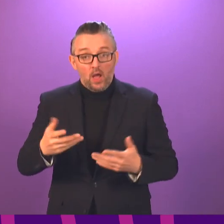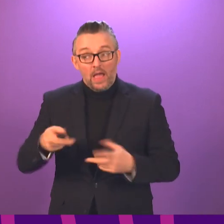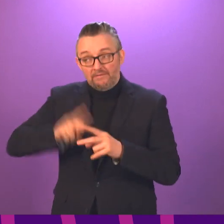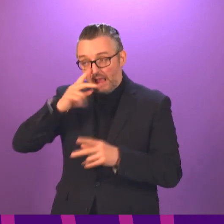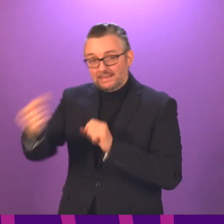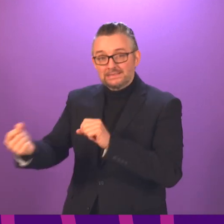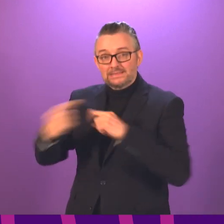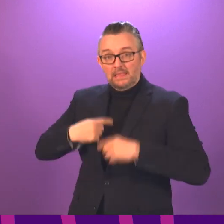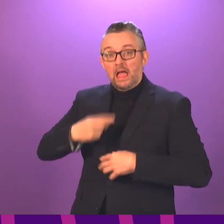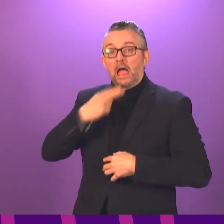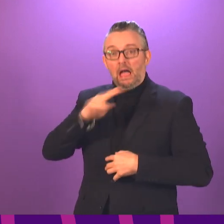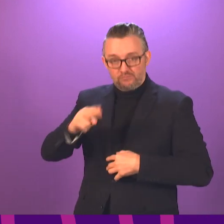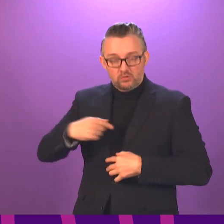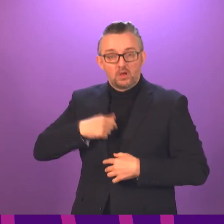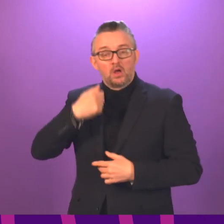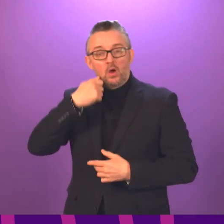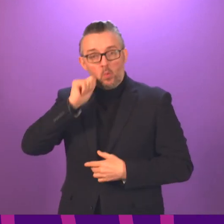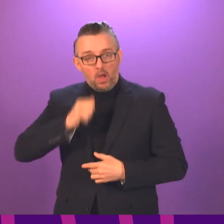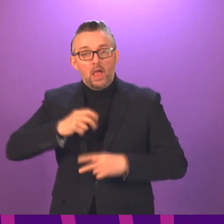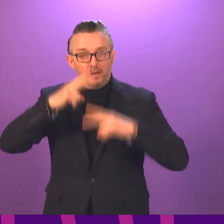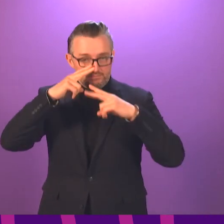my office this afternoon, I will make sure that they are looked into.